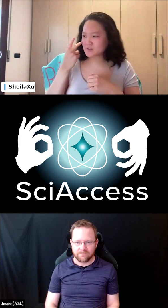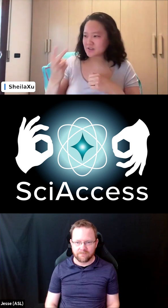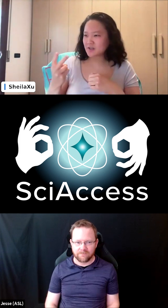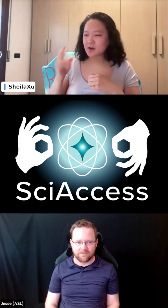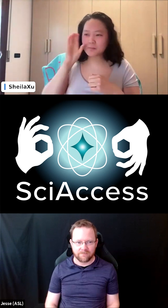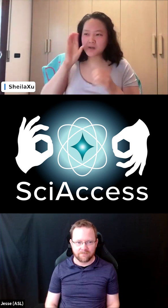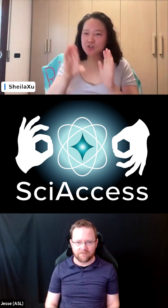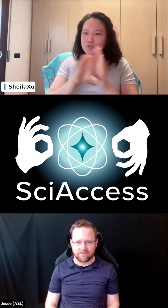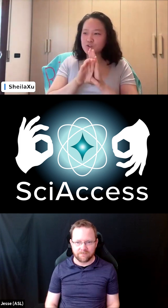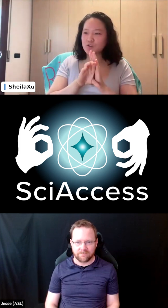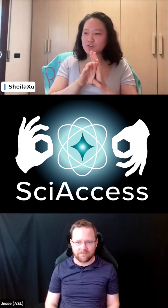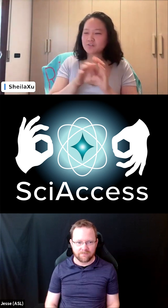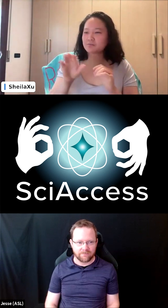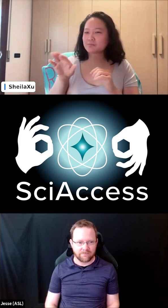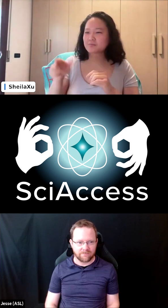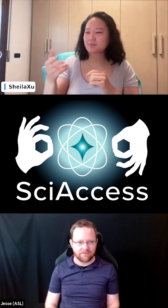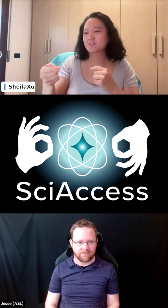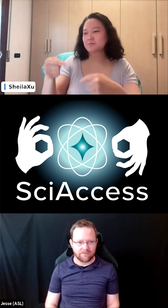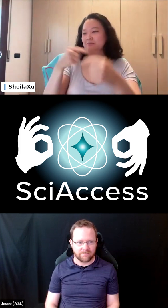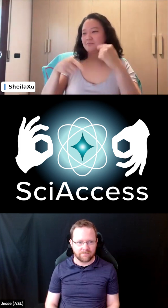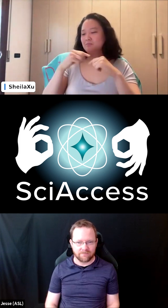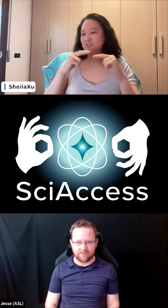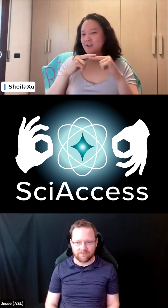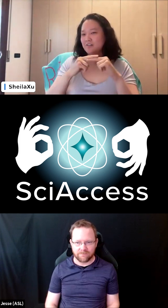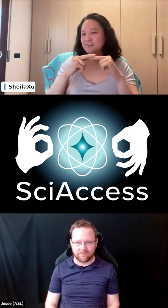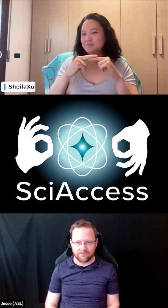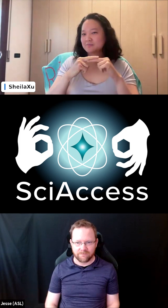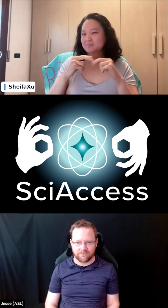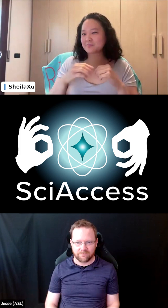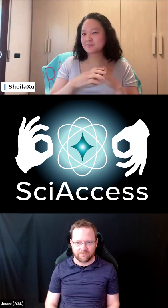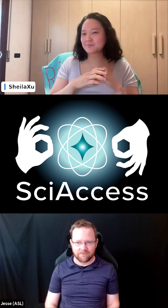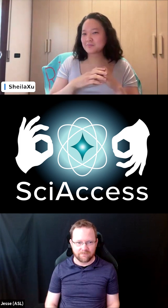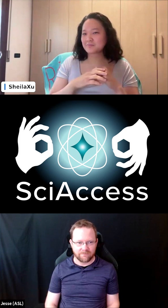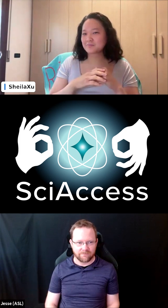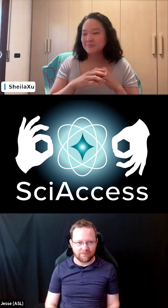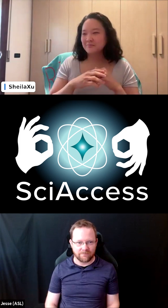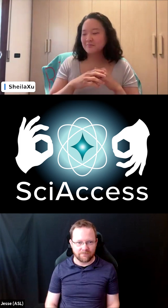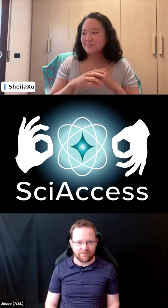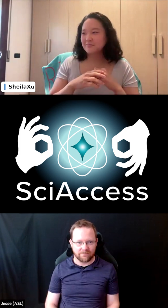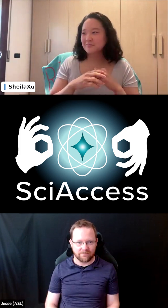Oh no, I thought that was going to be the picture... Can you go back?